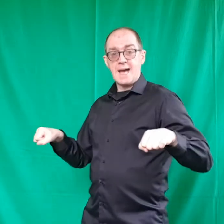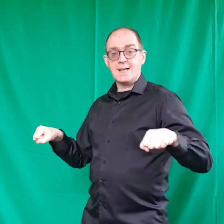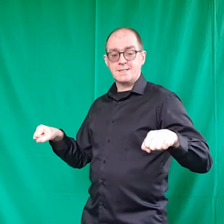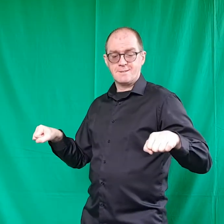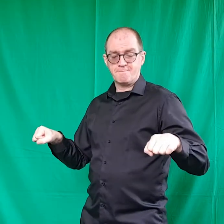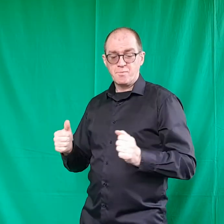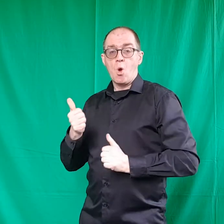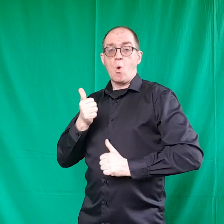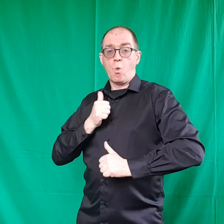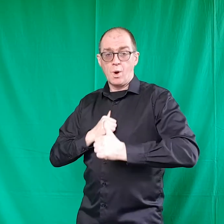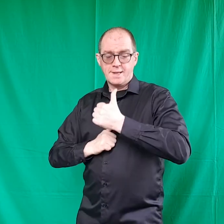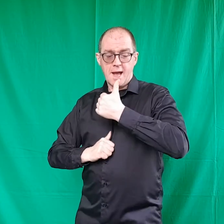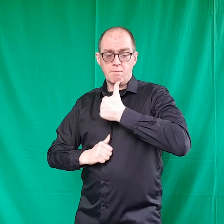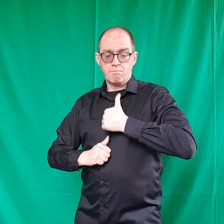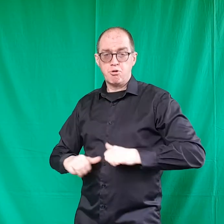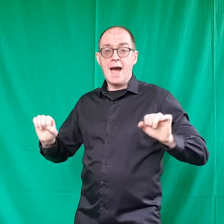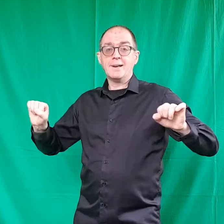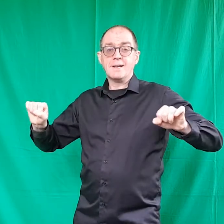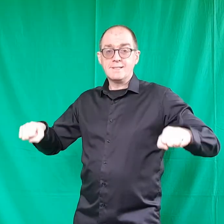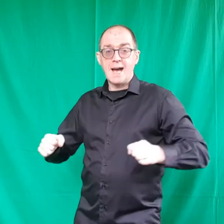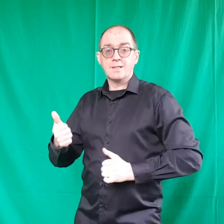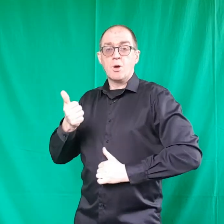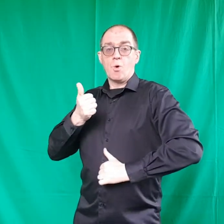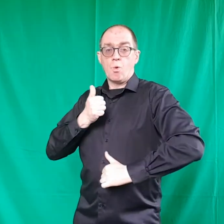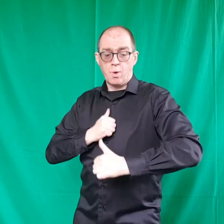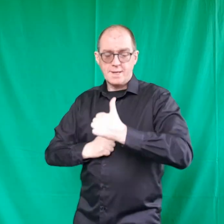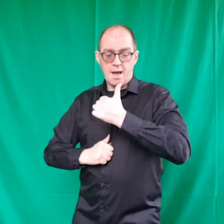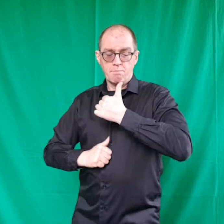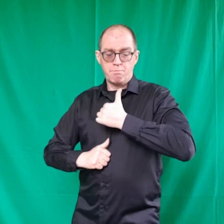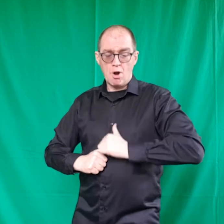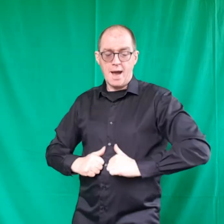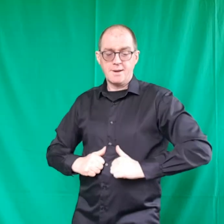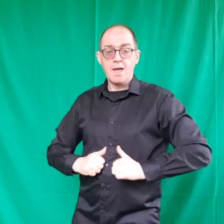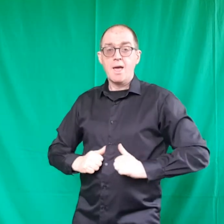'Yes, we take pride, Yes, we take pride'